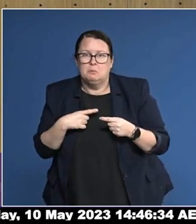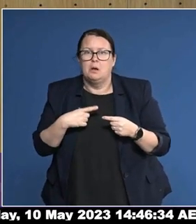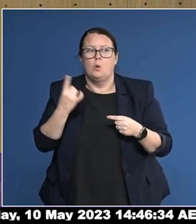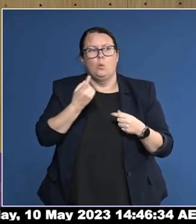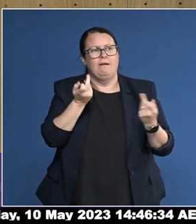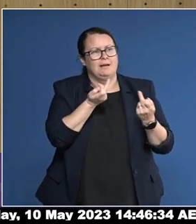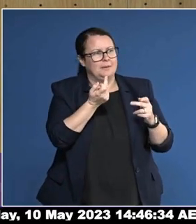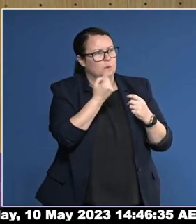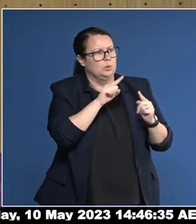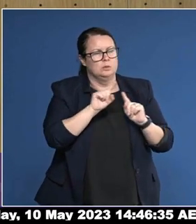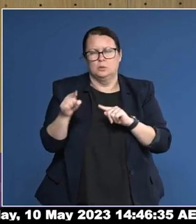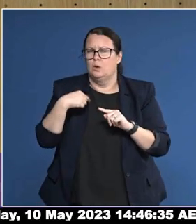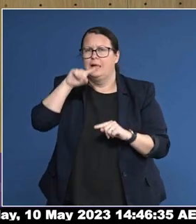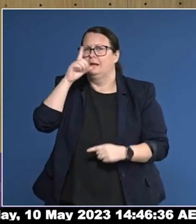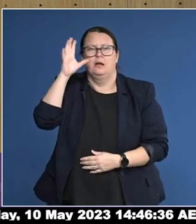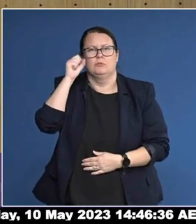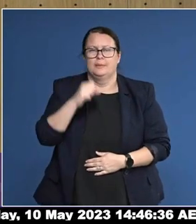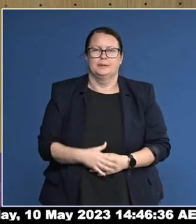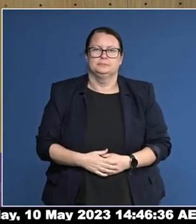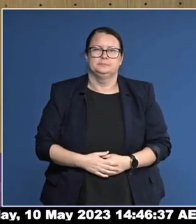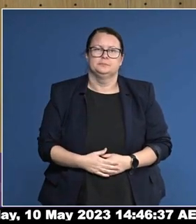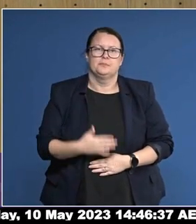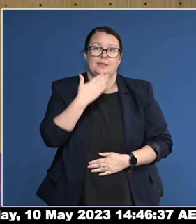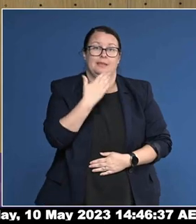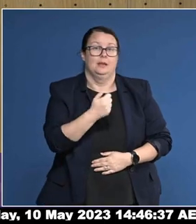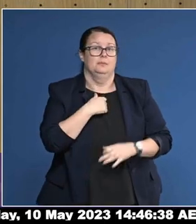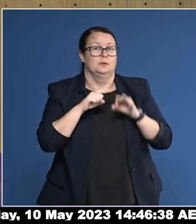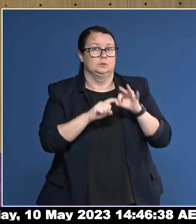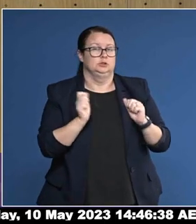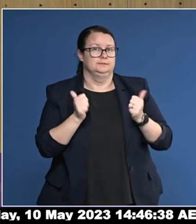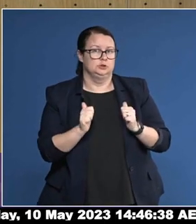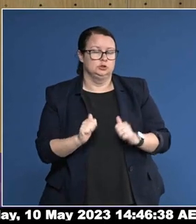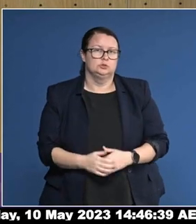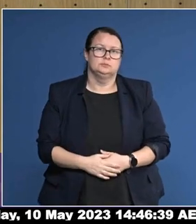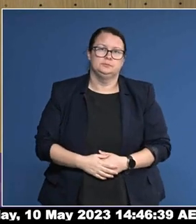Right. Thank you. Those are my questions. COMMISSIONER McEWIN: Thank you, Ms Eastman.